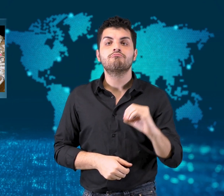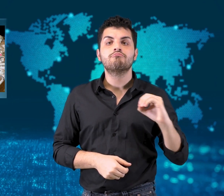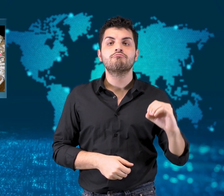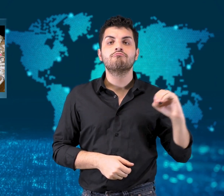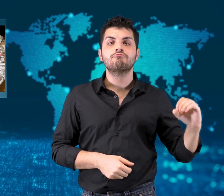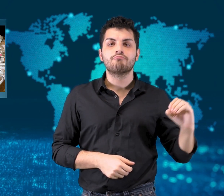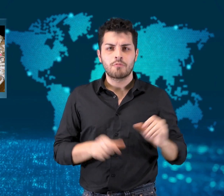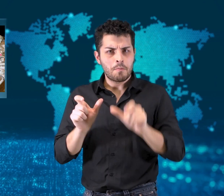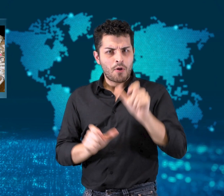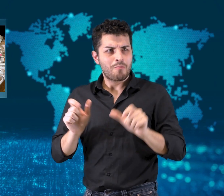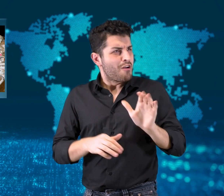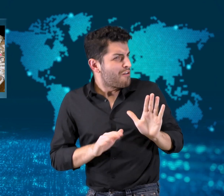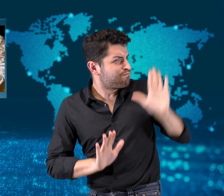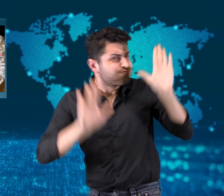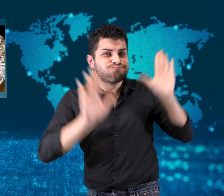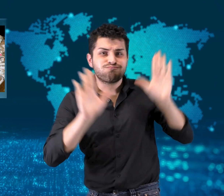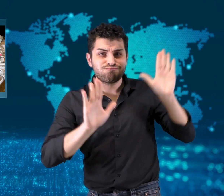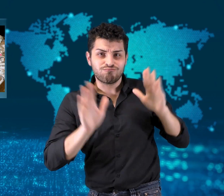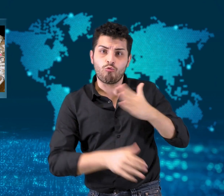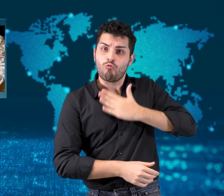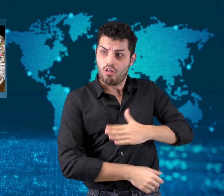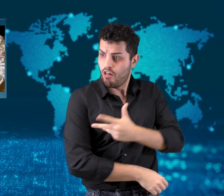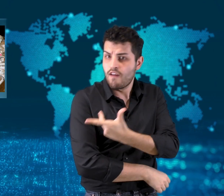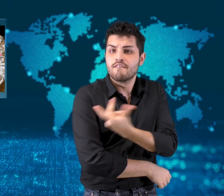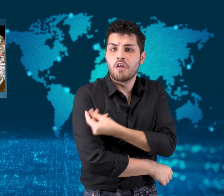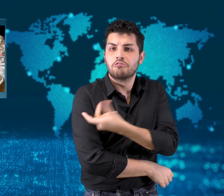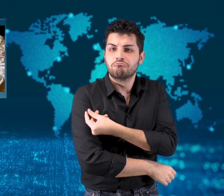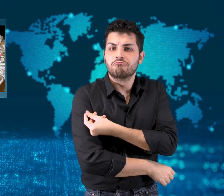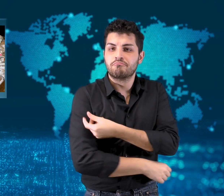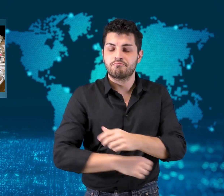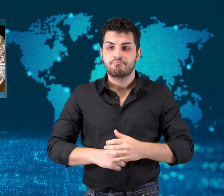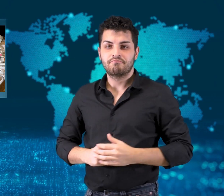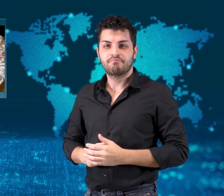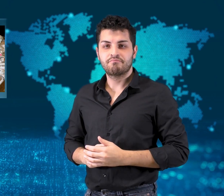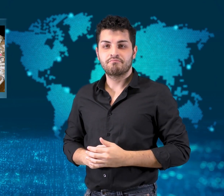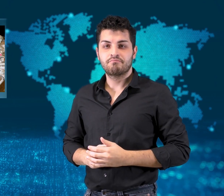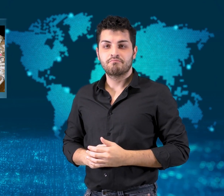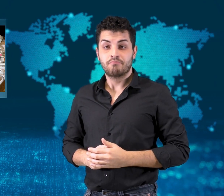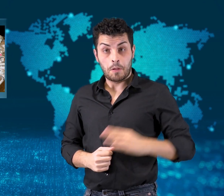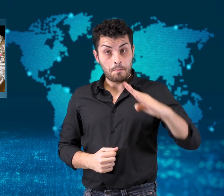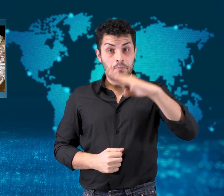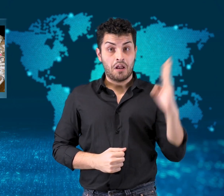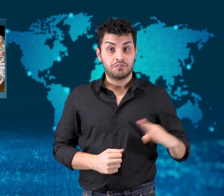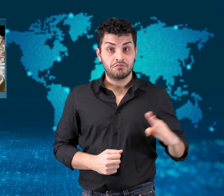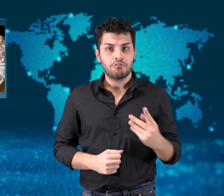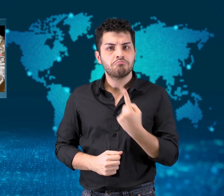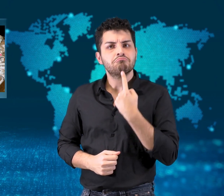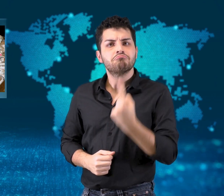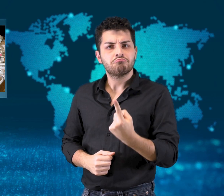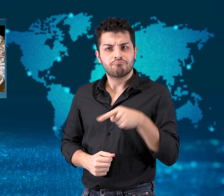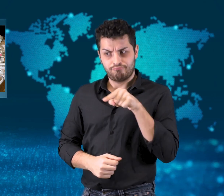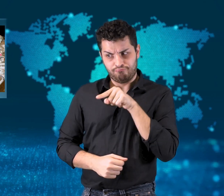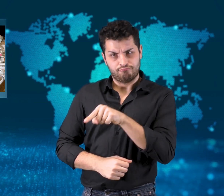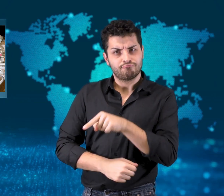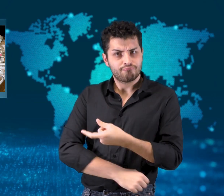and after more than 9,000 volunteers received the CoronaVac,